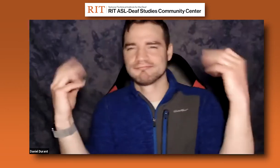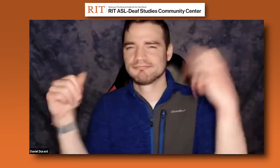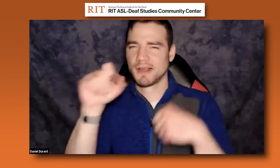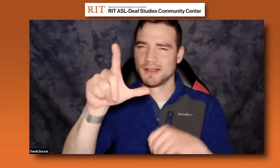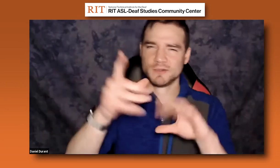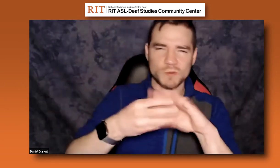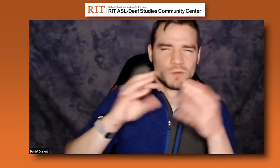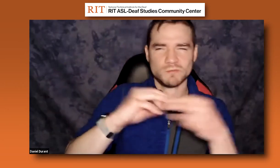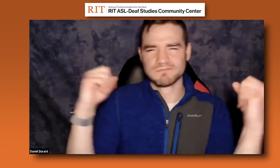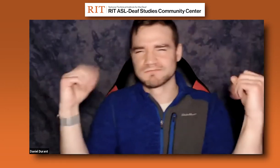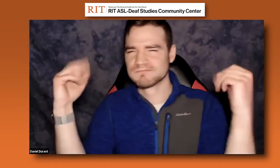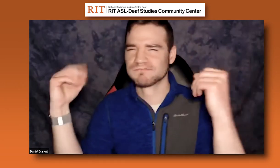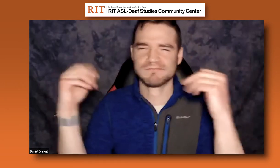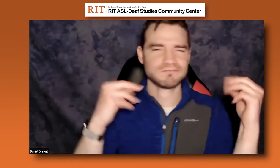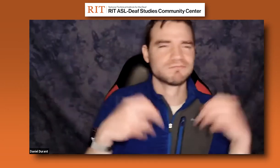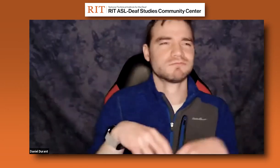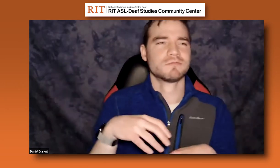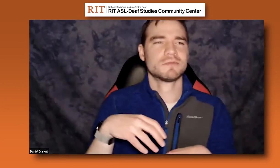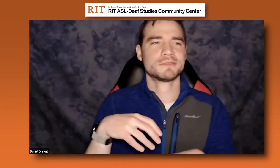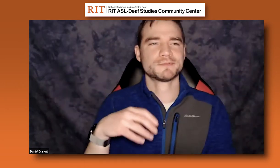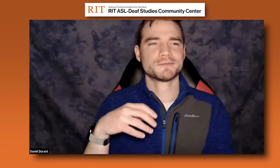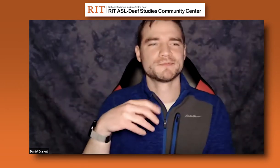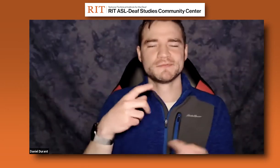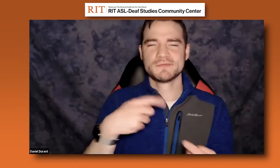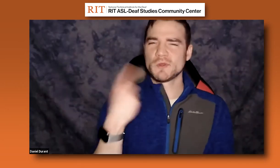I just enjoyed my ASL storytelling.